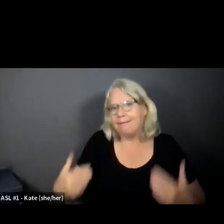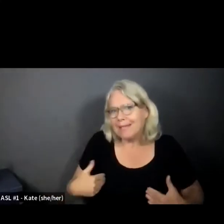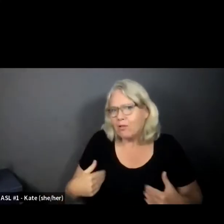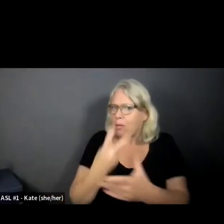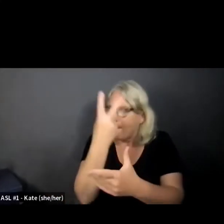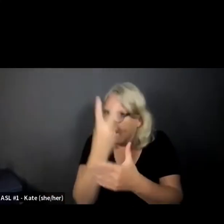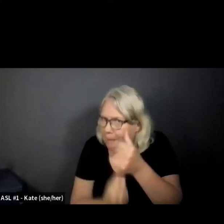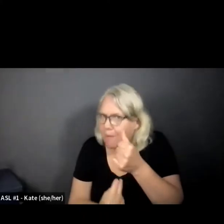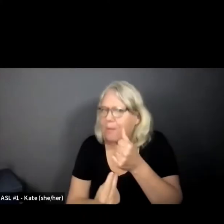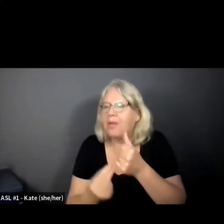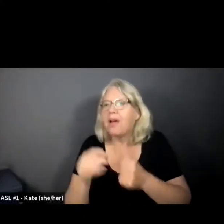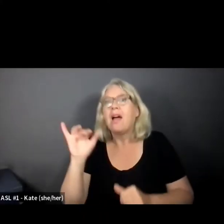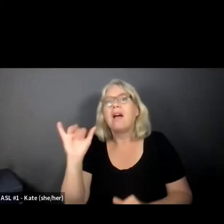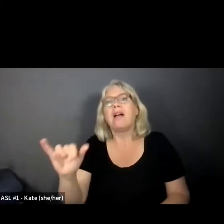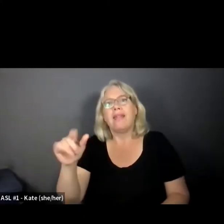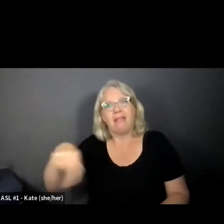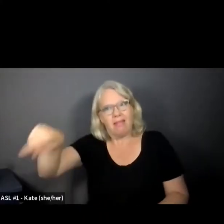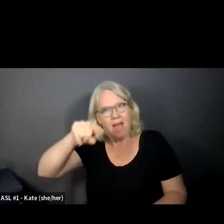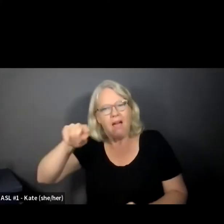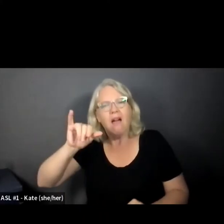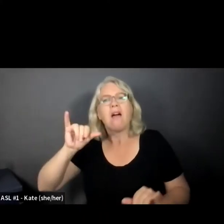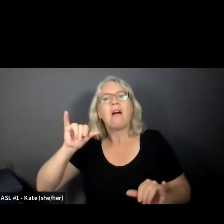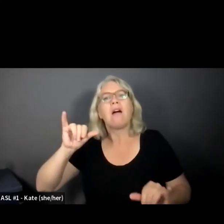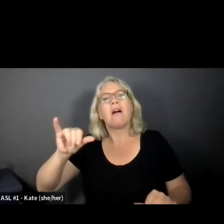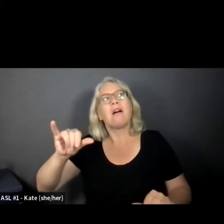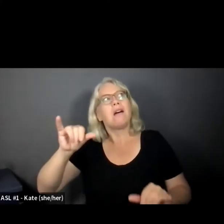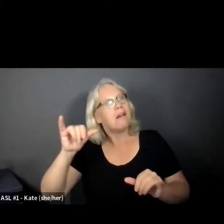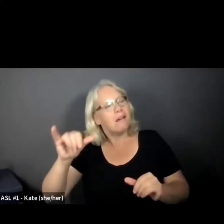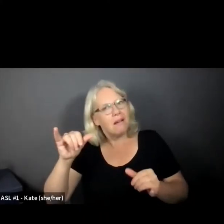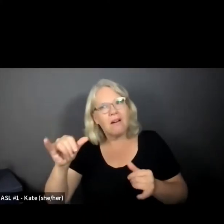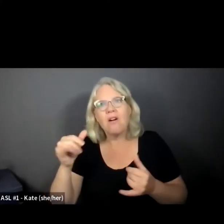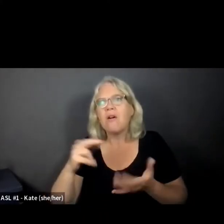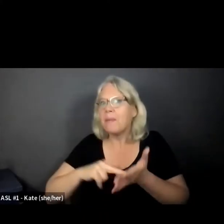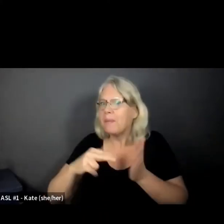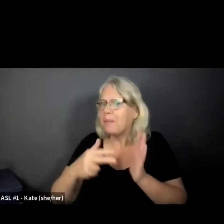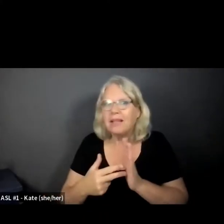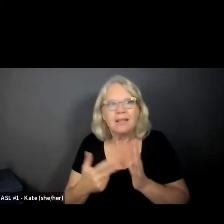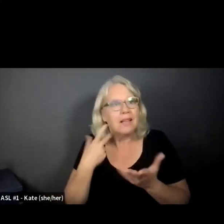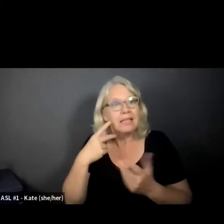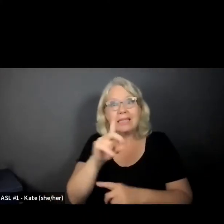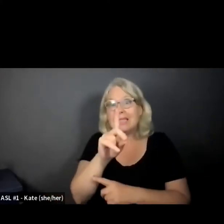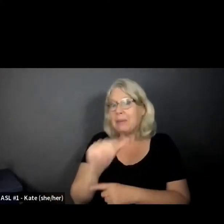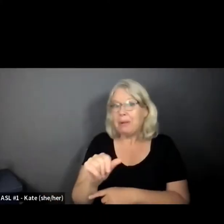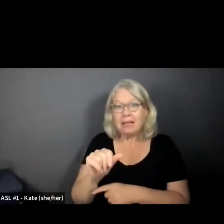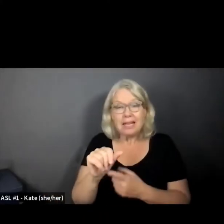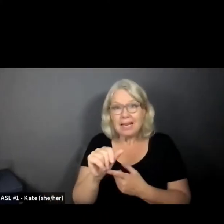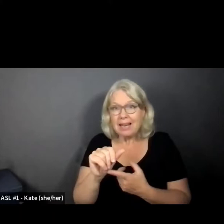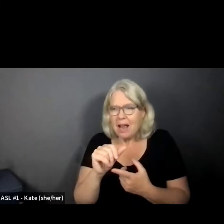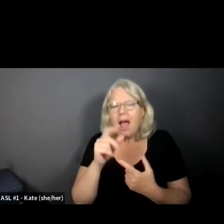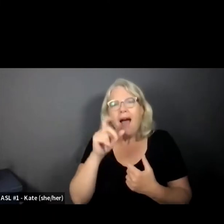MARTIN AND LASSEUR ONE SIDES FITS ALL APPROACH TO DISABILITY FAILS TO ACKNOWLEDGE DISABILITY